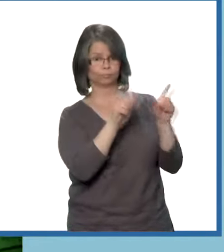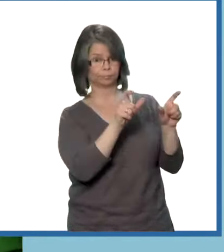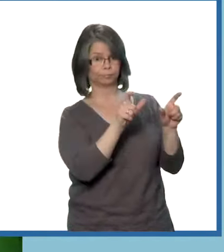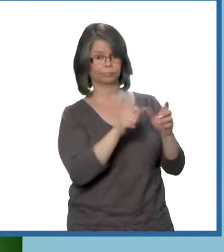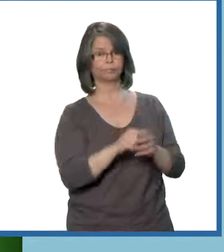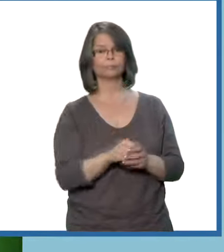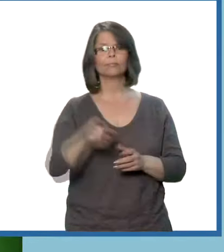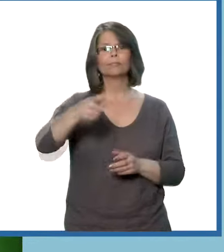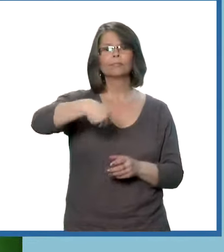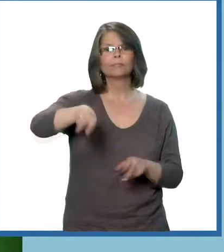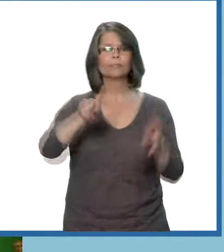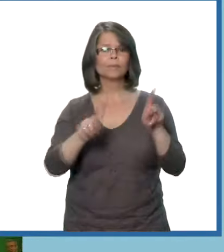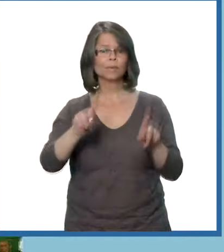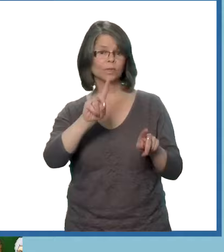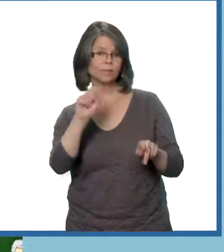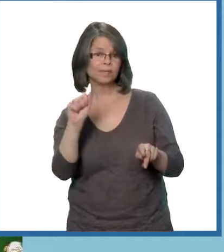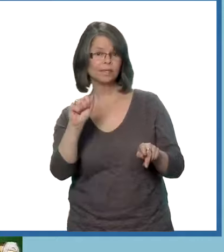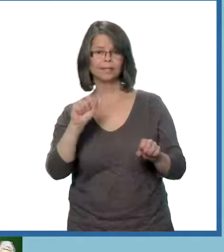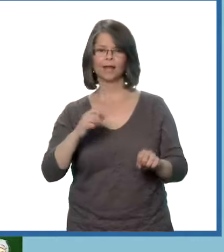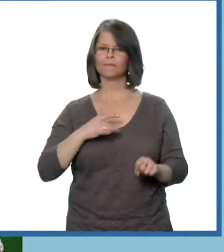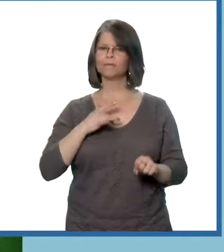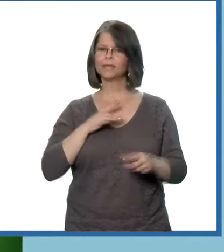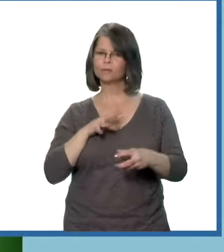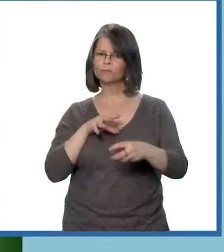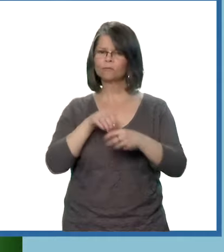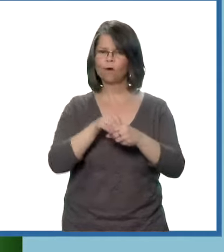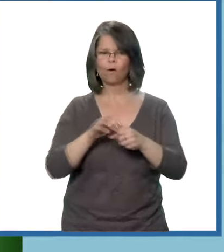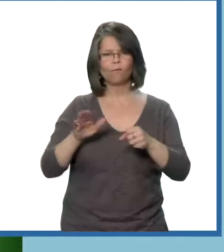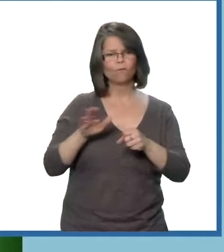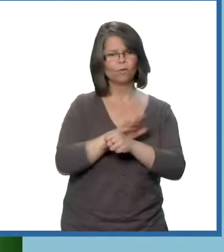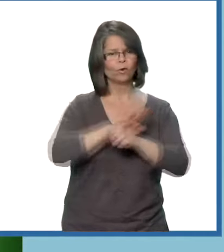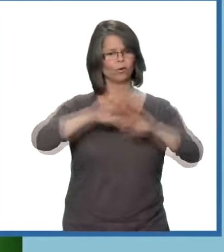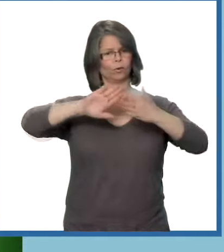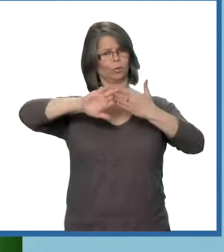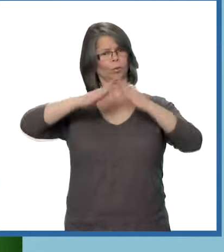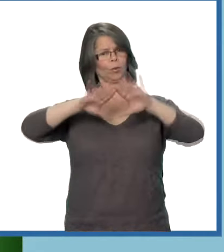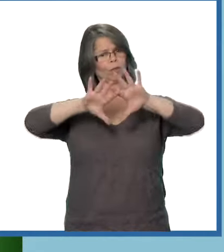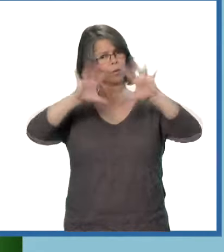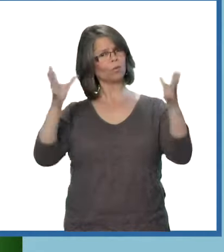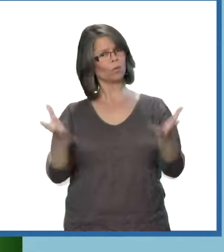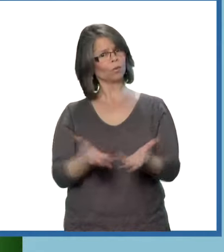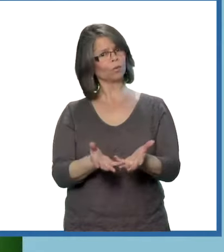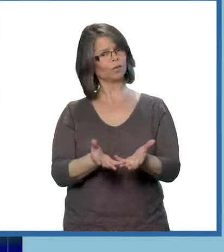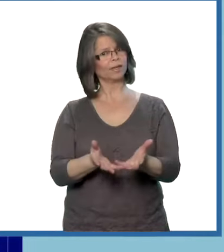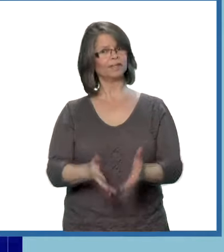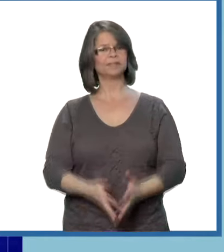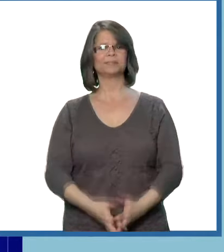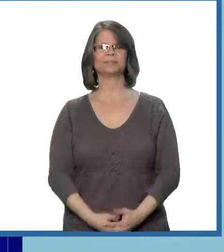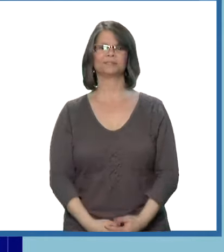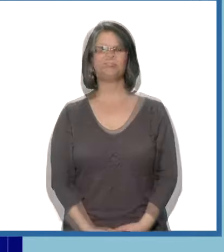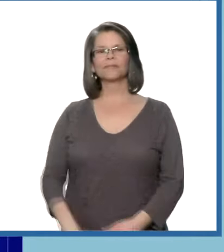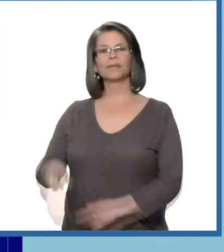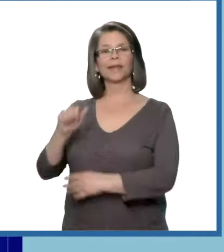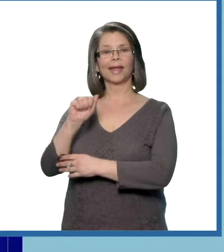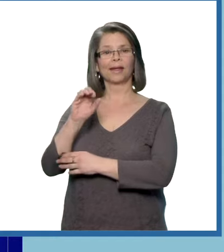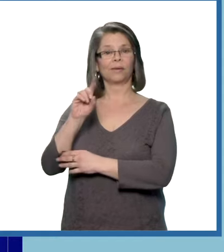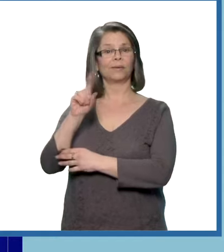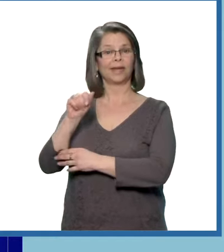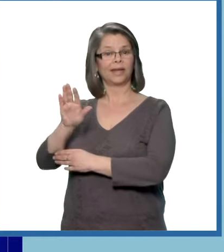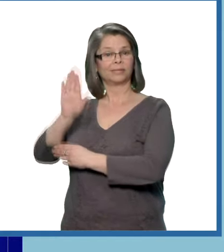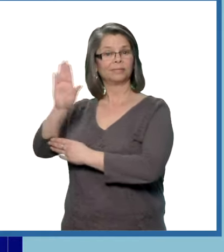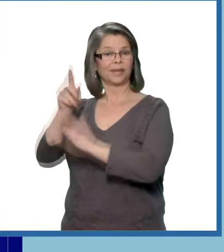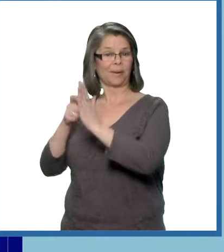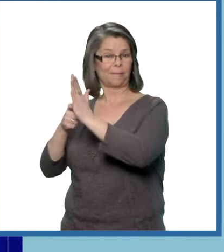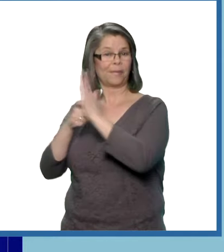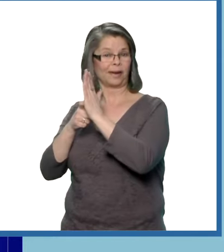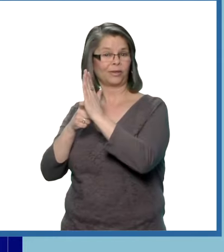communities. As part of the AODA, the Government of